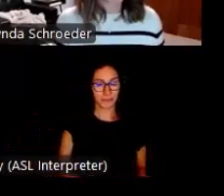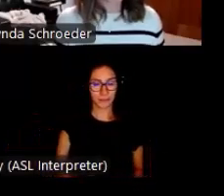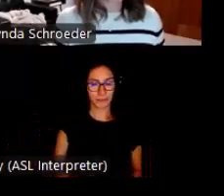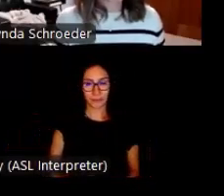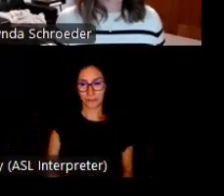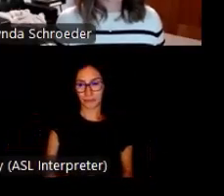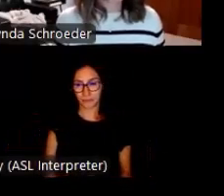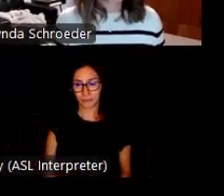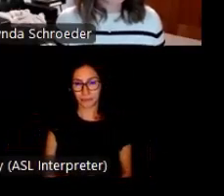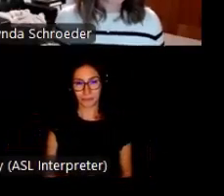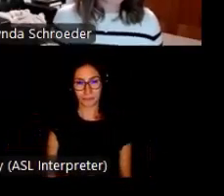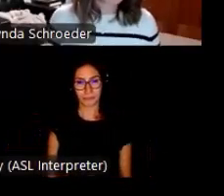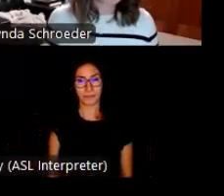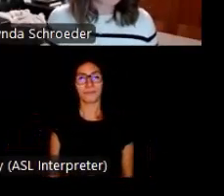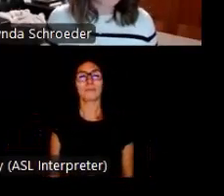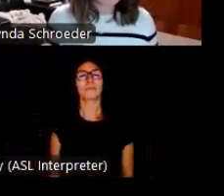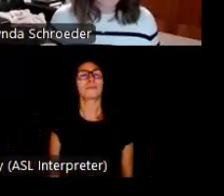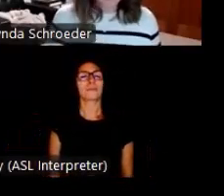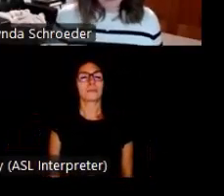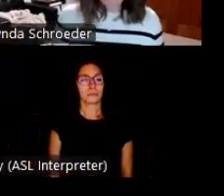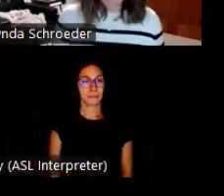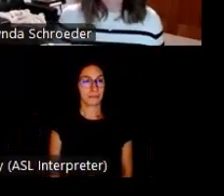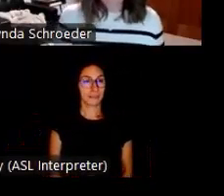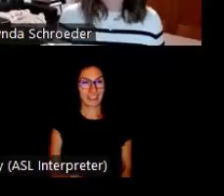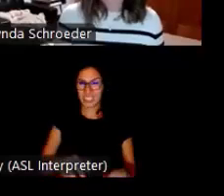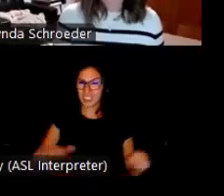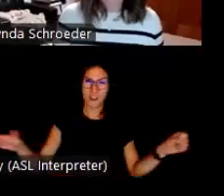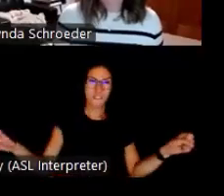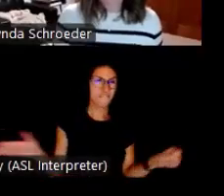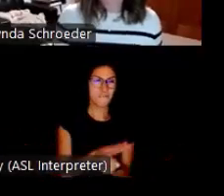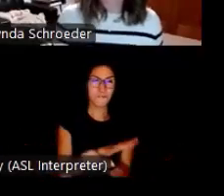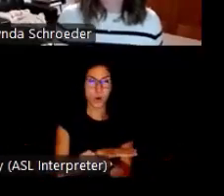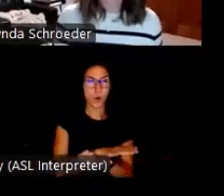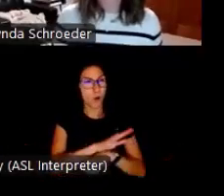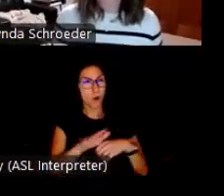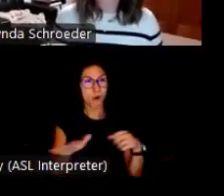This is not a comprehensive list, but I wanted to provide a resource for you all